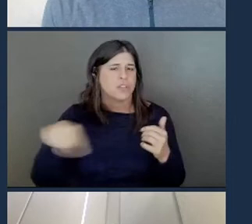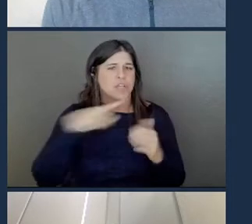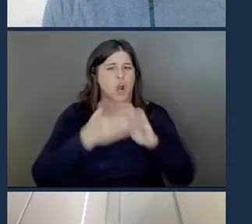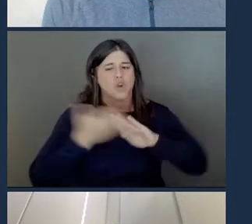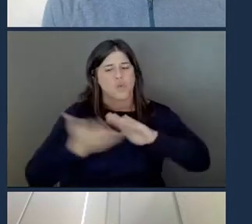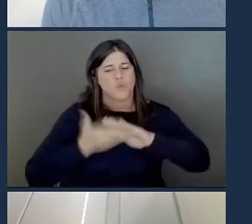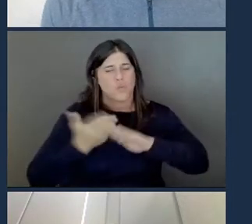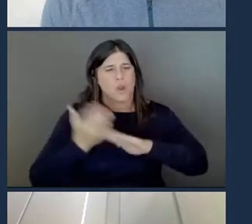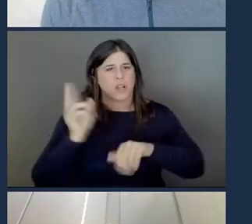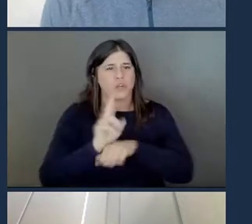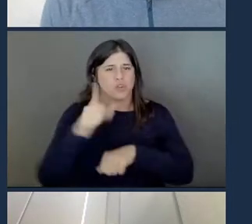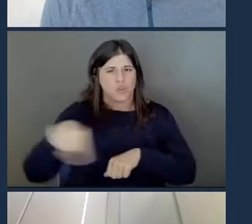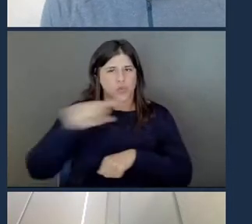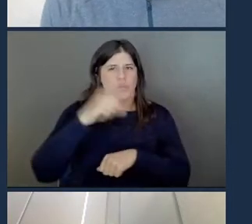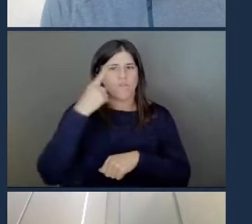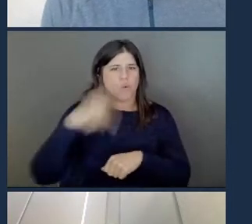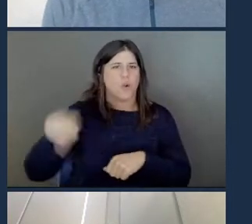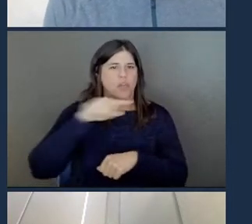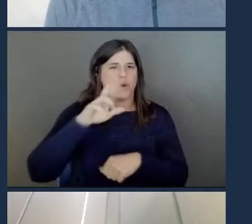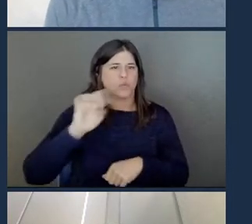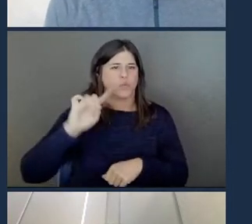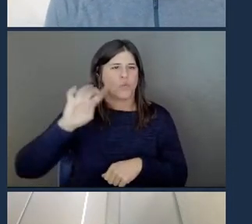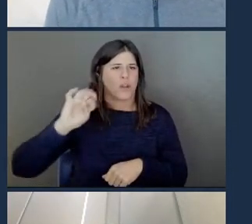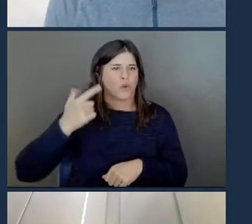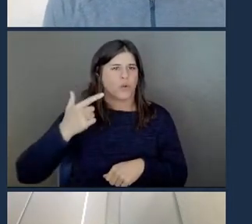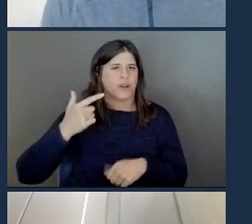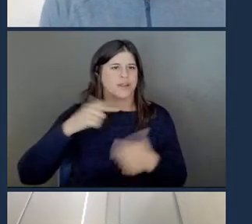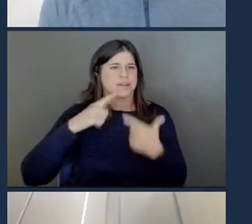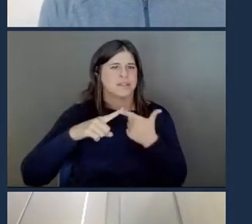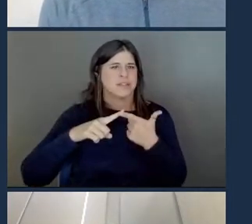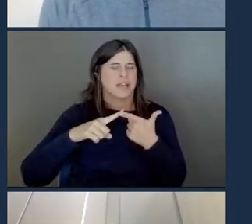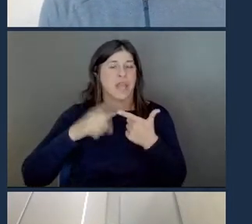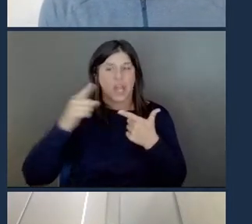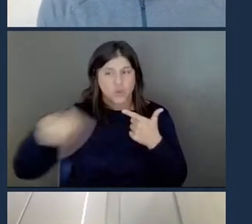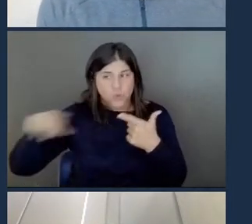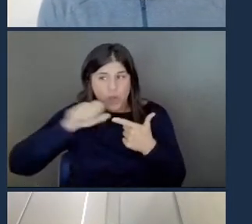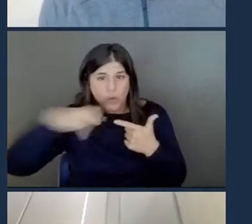to get those renderings and do those applications support